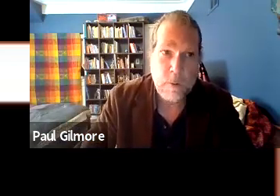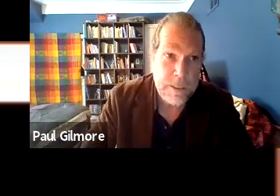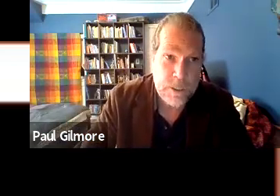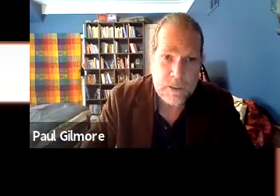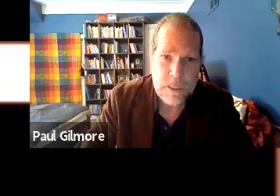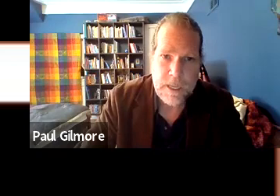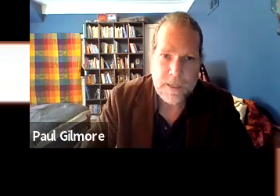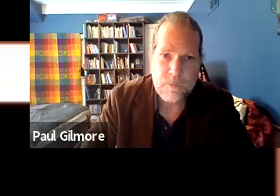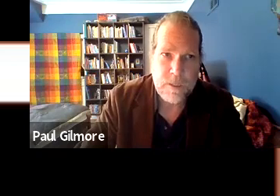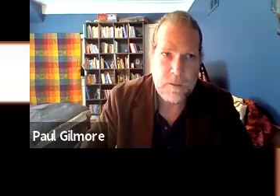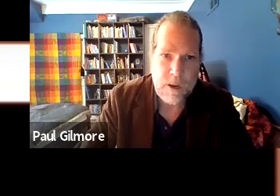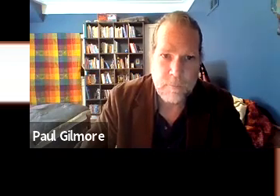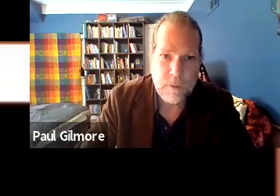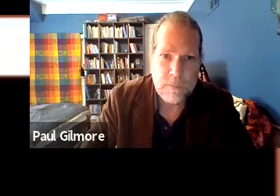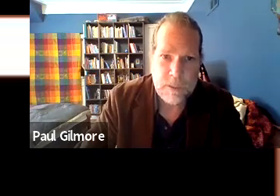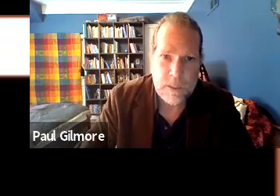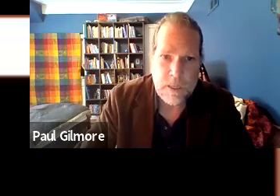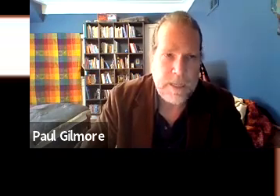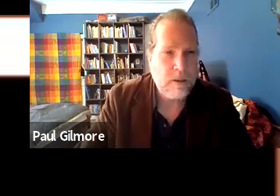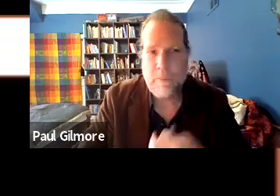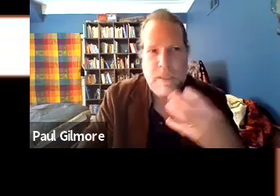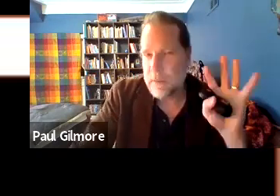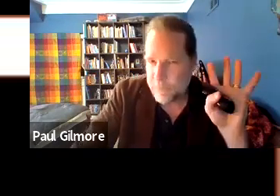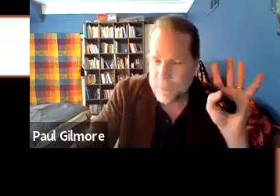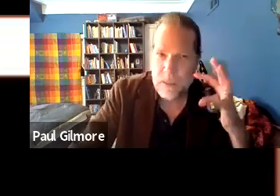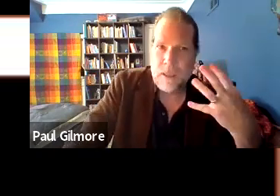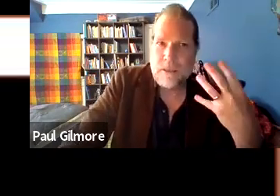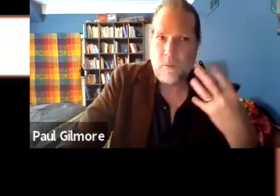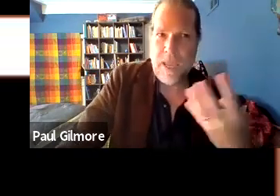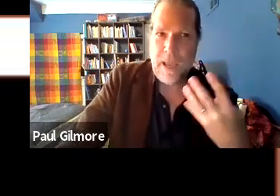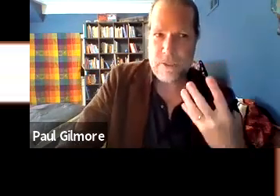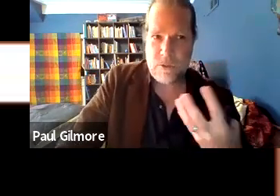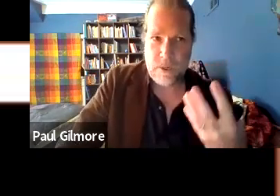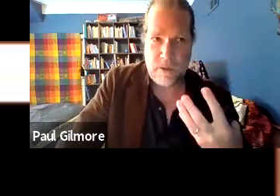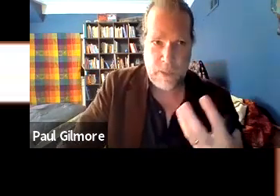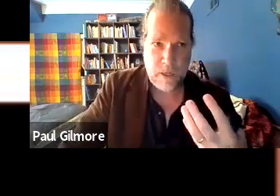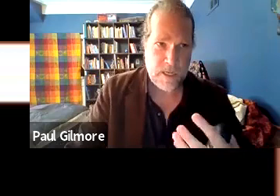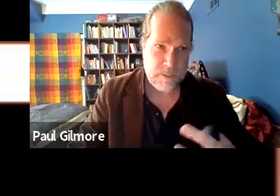their religion as a real problem. Now, I mean, you know, we have the story of America